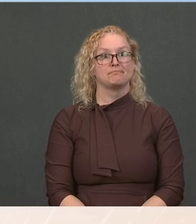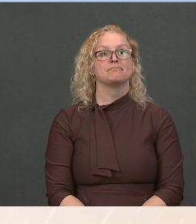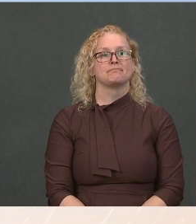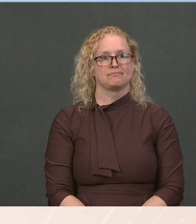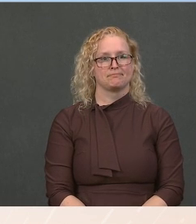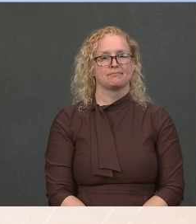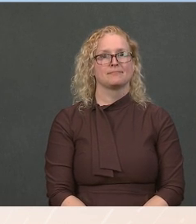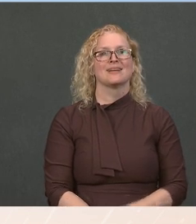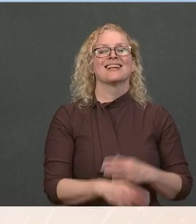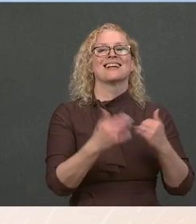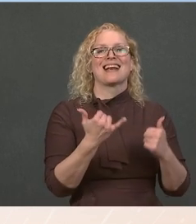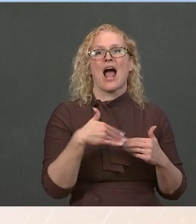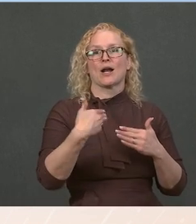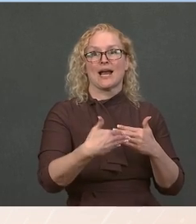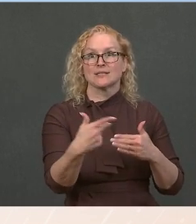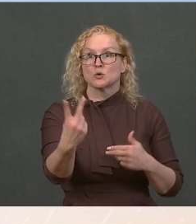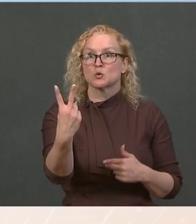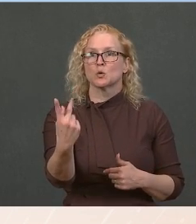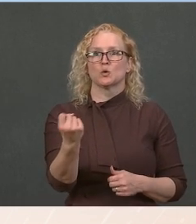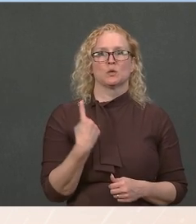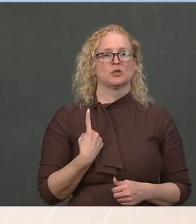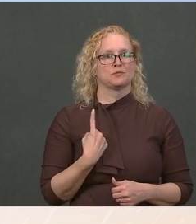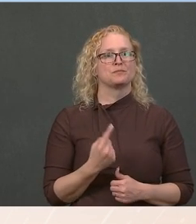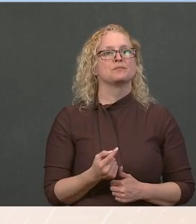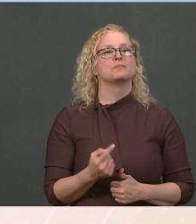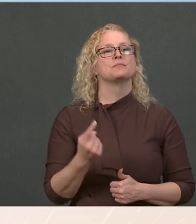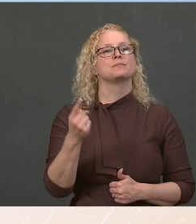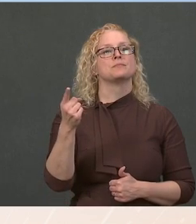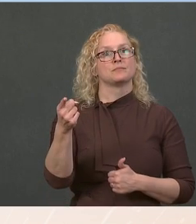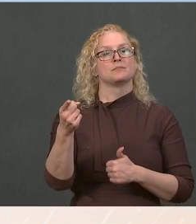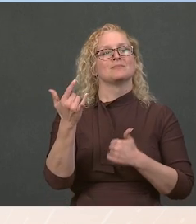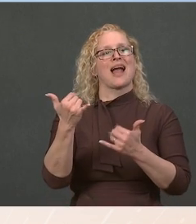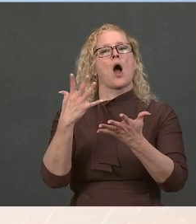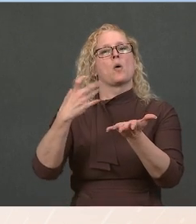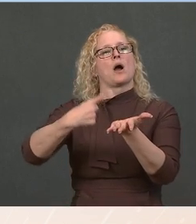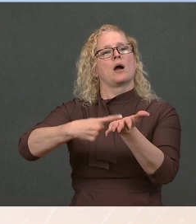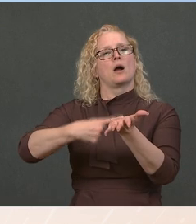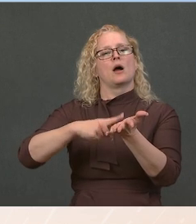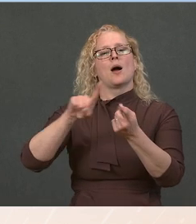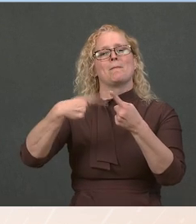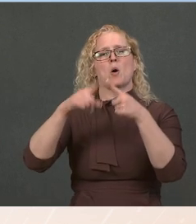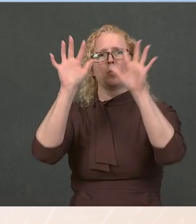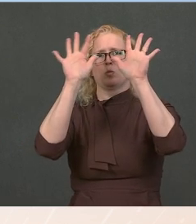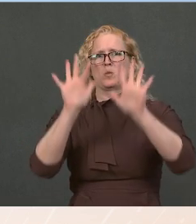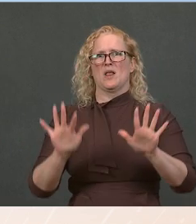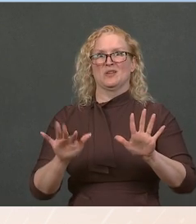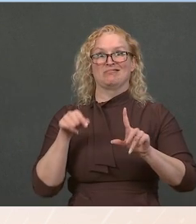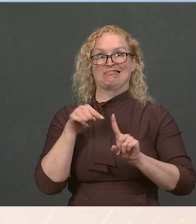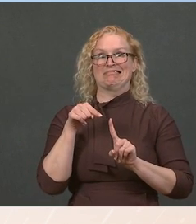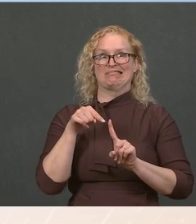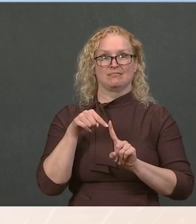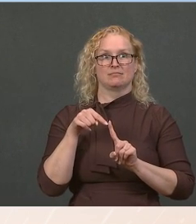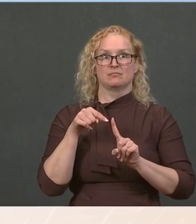And he's using the word, now, "adaptability." And I want to go back to that and drill down on that just a bit